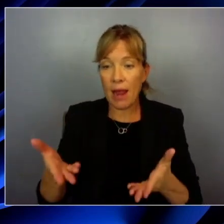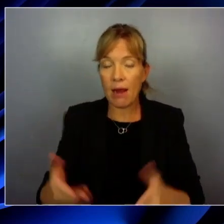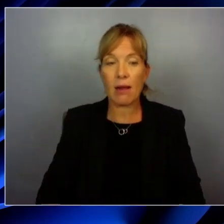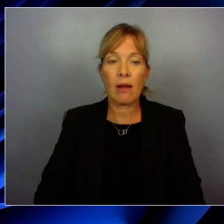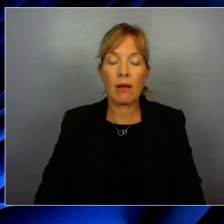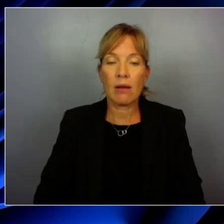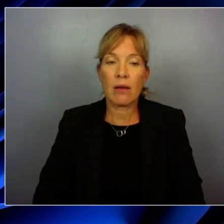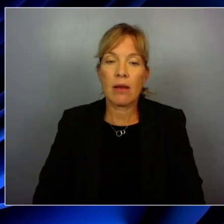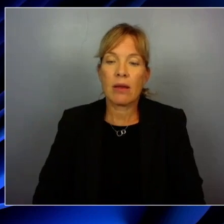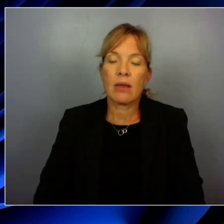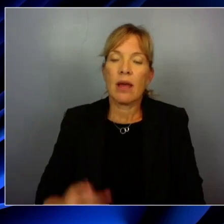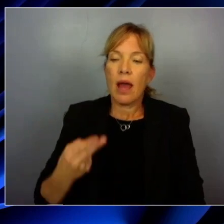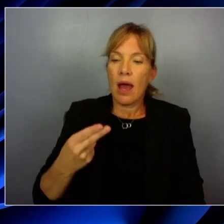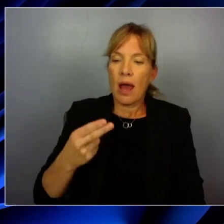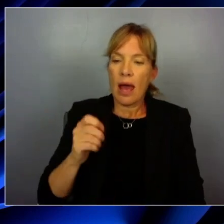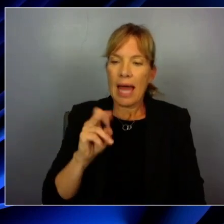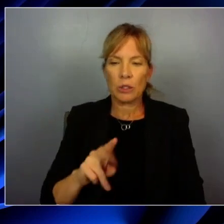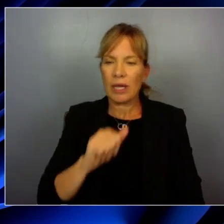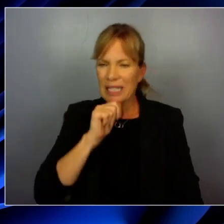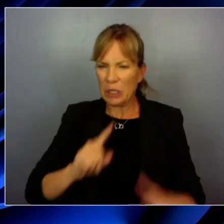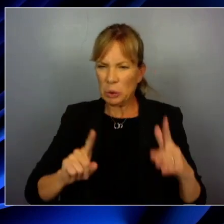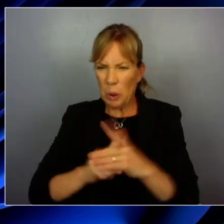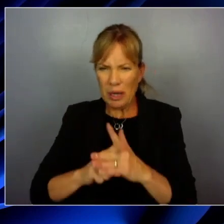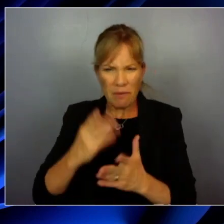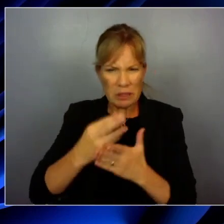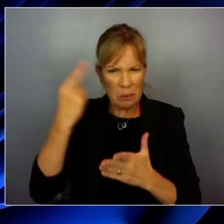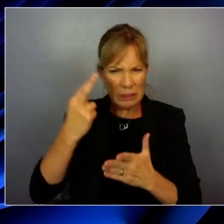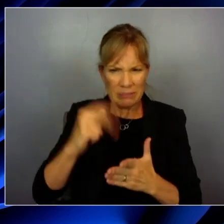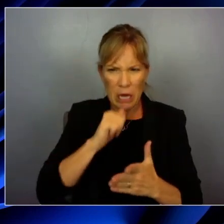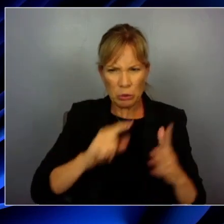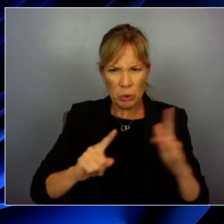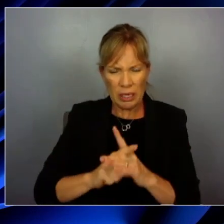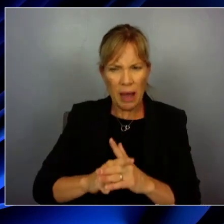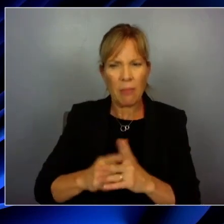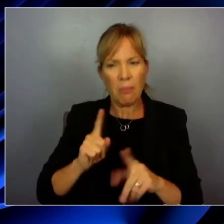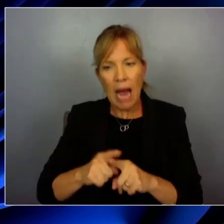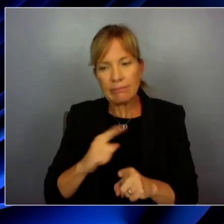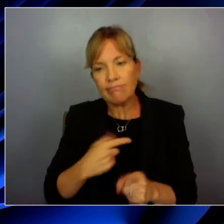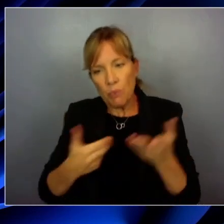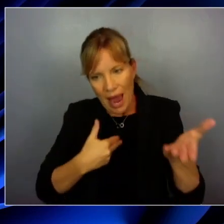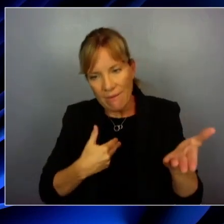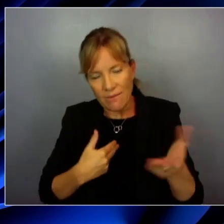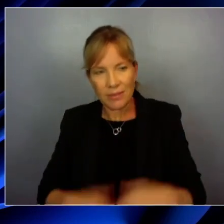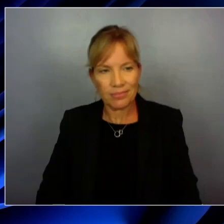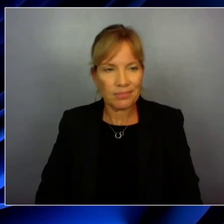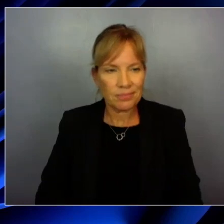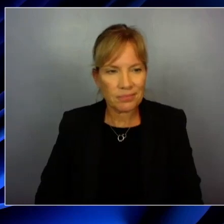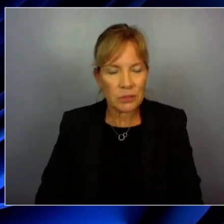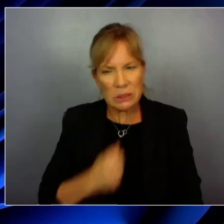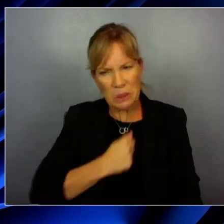Yeah, it's not showing up for some reason on at the moment, Jeremy, but essentially is there? Uh, yeah, sorry for some reason it's not showing up.